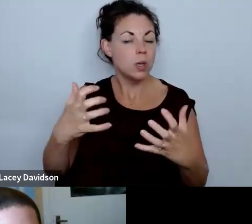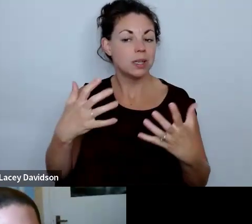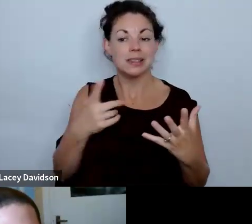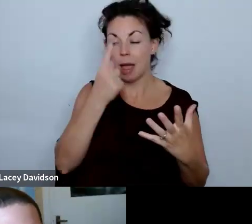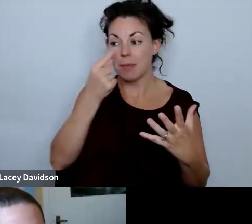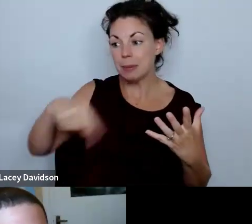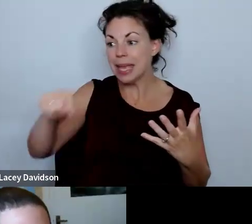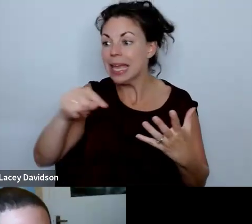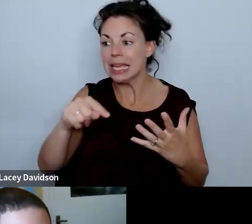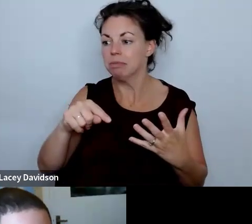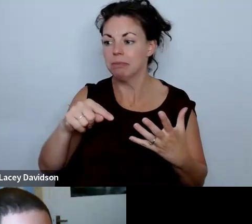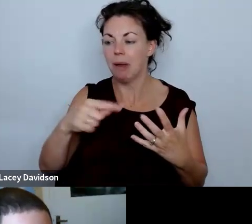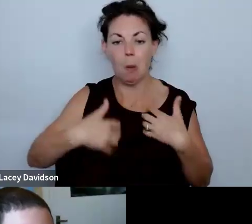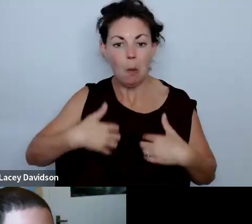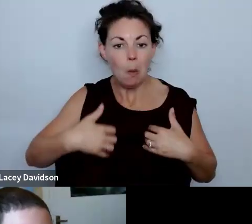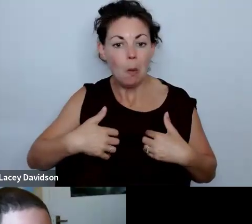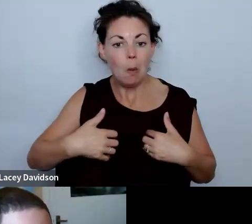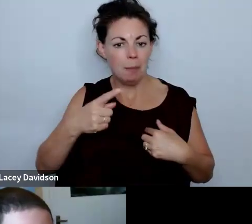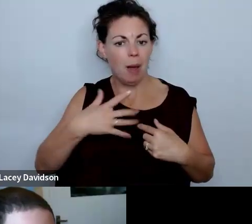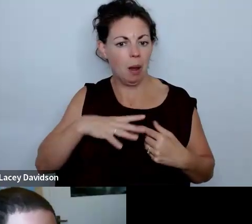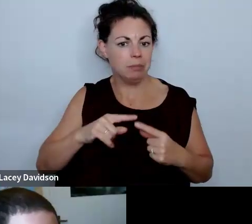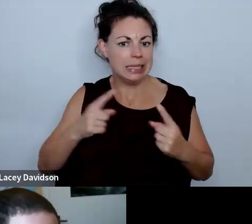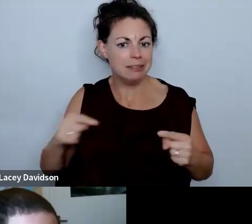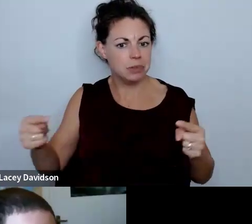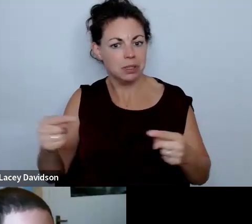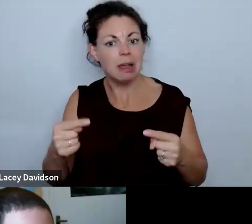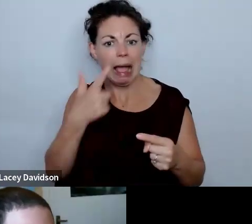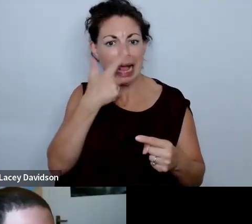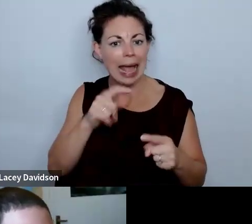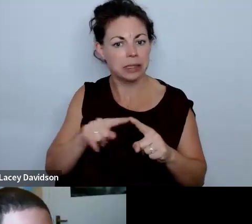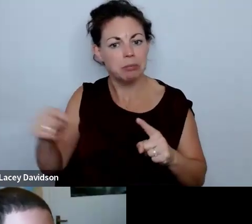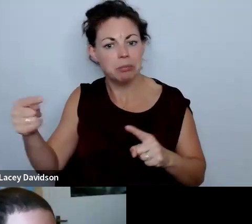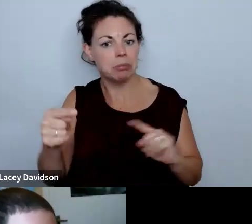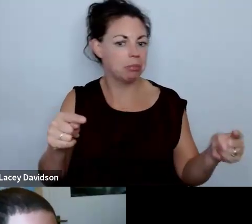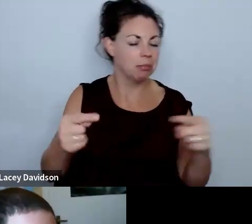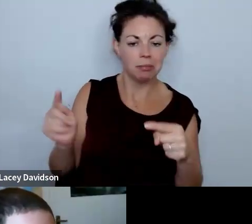But for now, I'd like to introduce our next speaker Gurur Deniz Uyanik